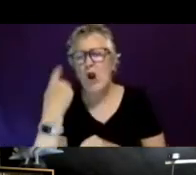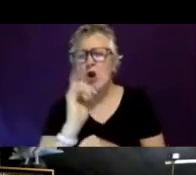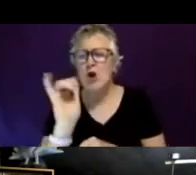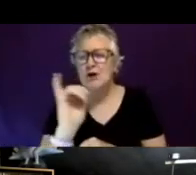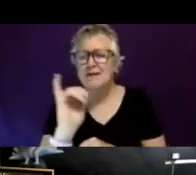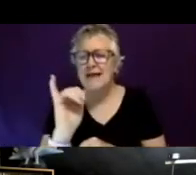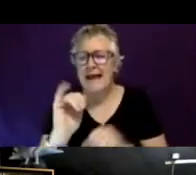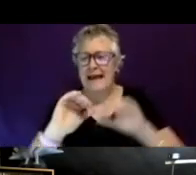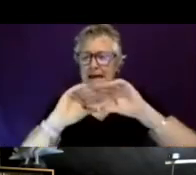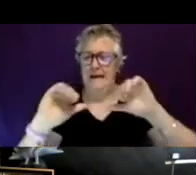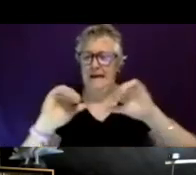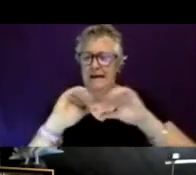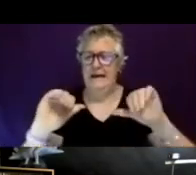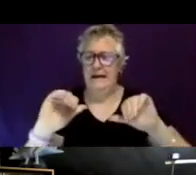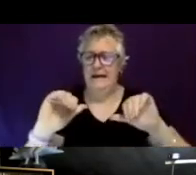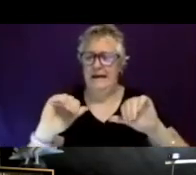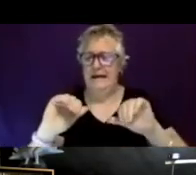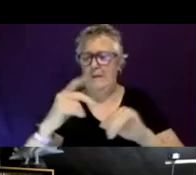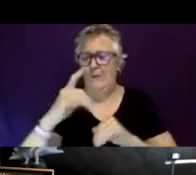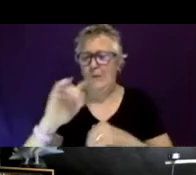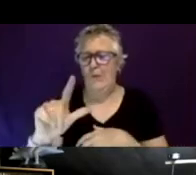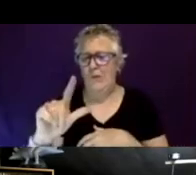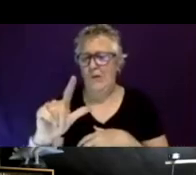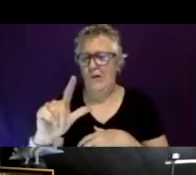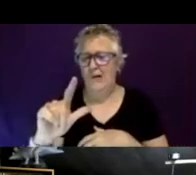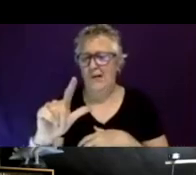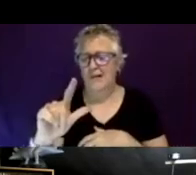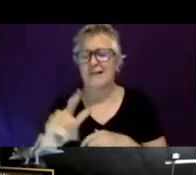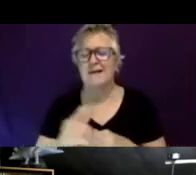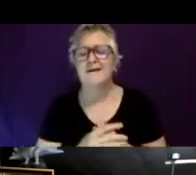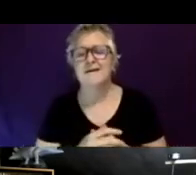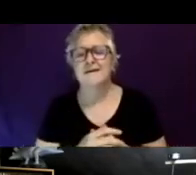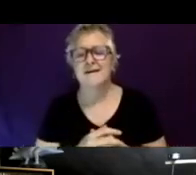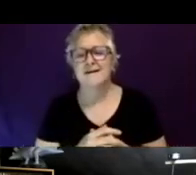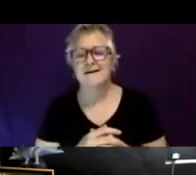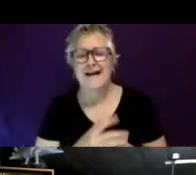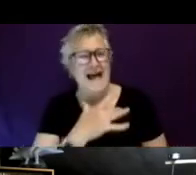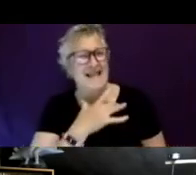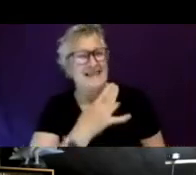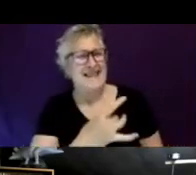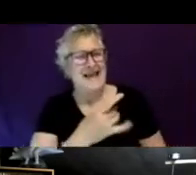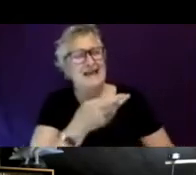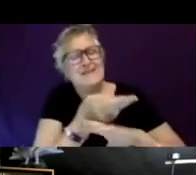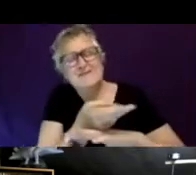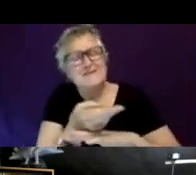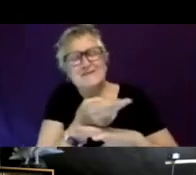Um, you can make me a floaty toy like that anytime you want.